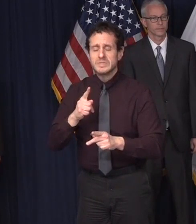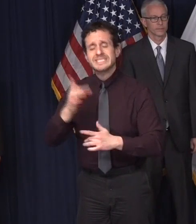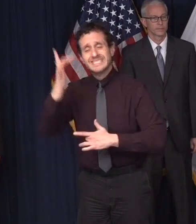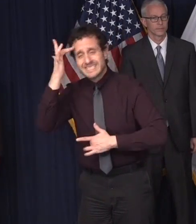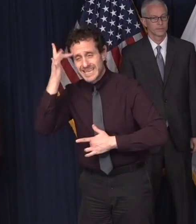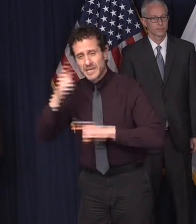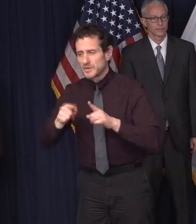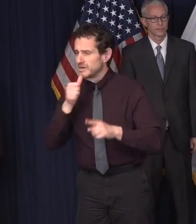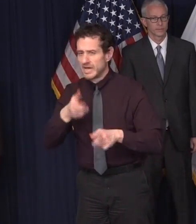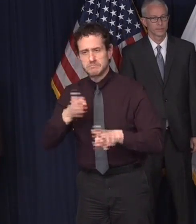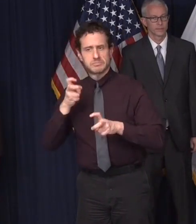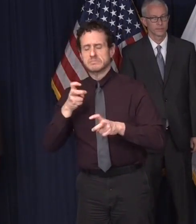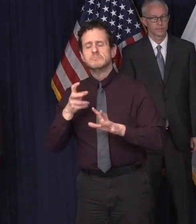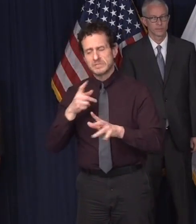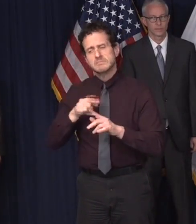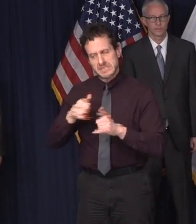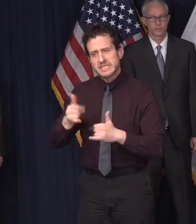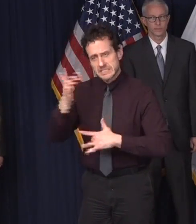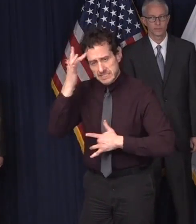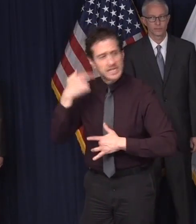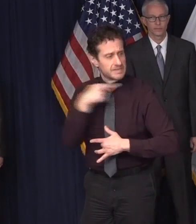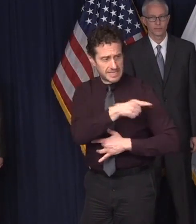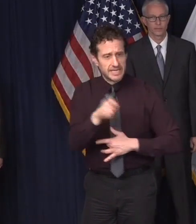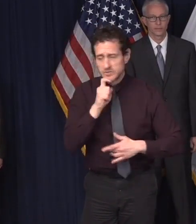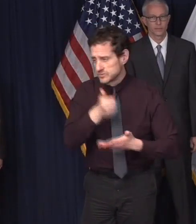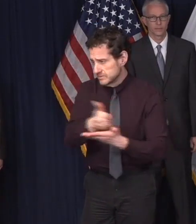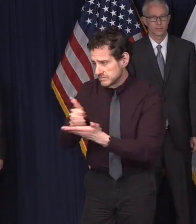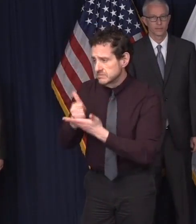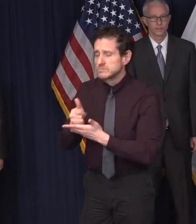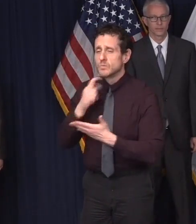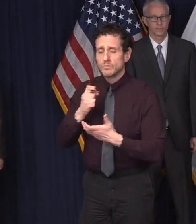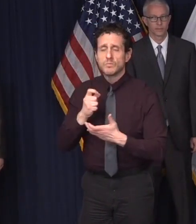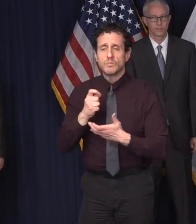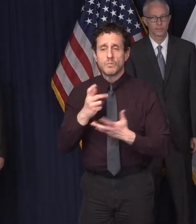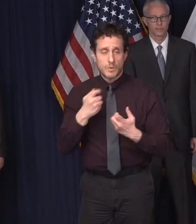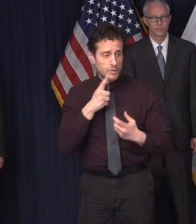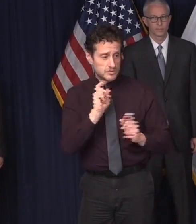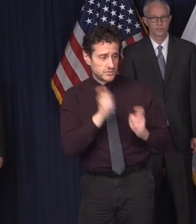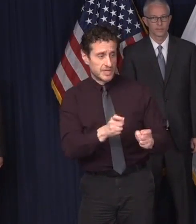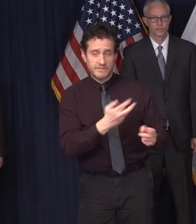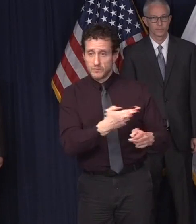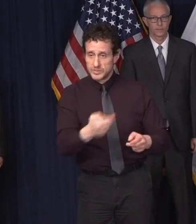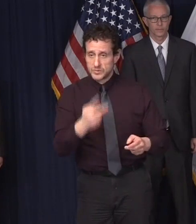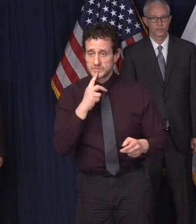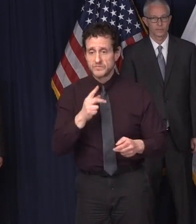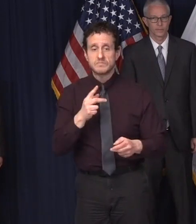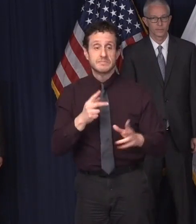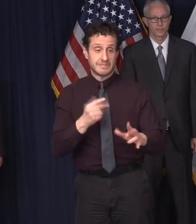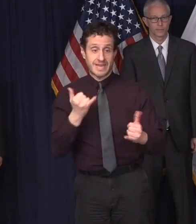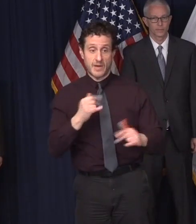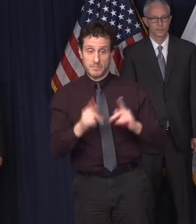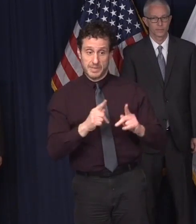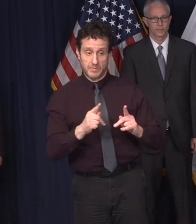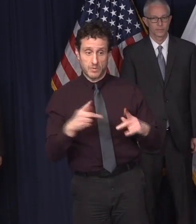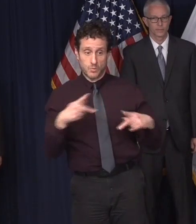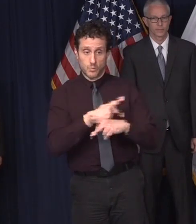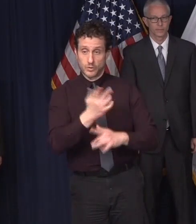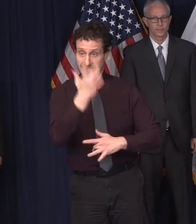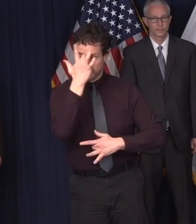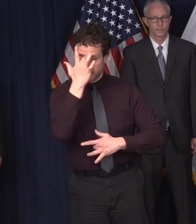THEY WILL STILL NEED DOCTORS AND NURSES AND THOSE THAT ATTEND TO THEM NEED THE PERSONAL PROTECTIVE EQUIPMENT.